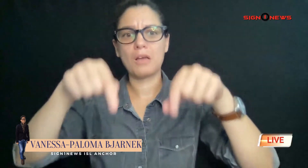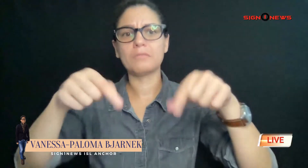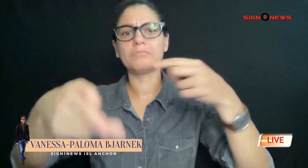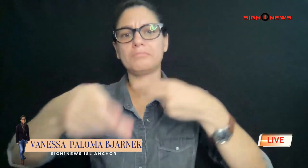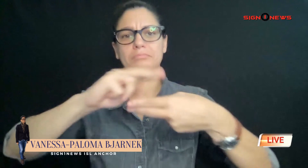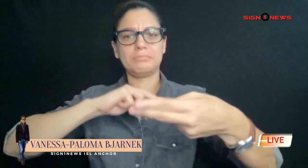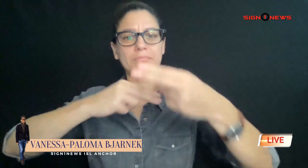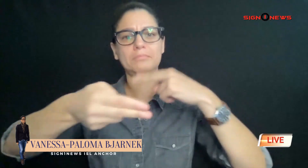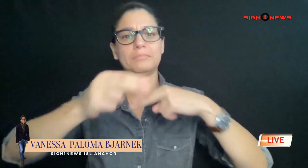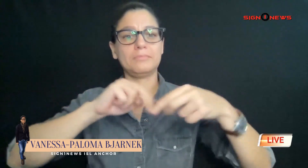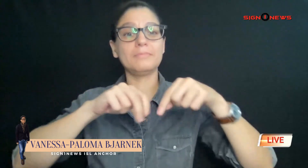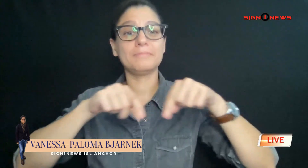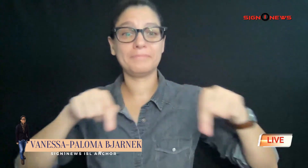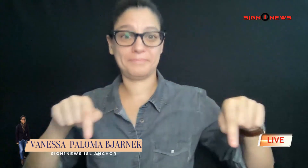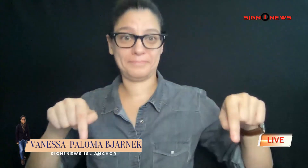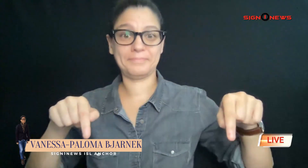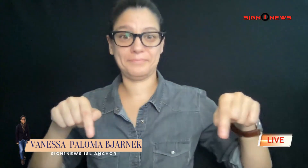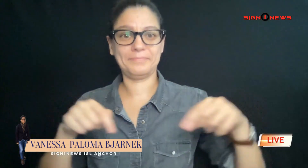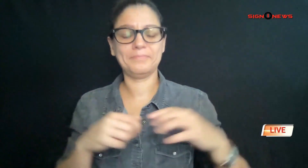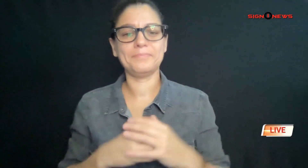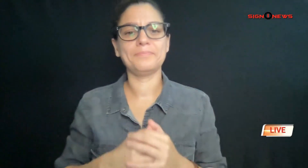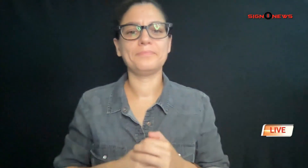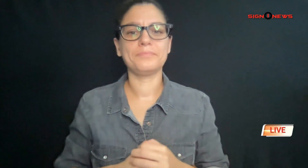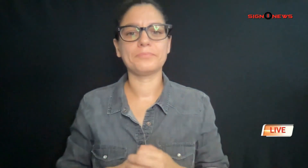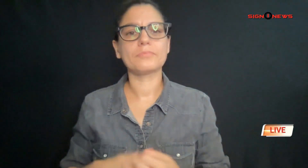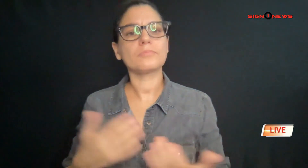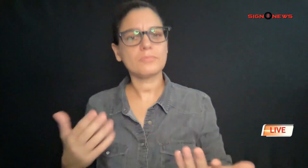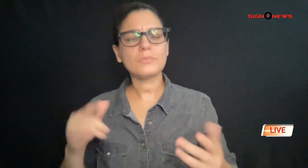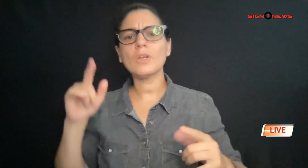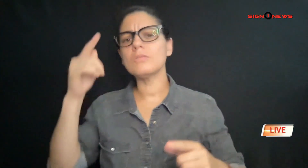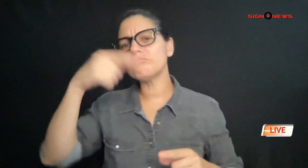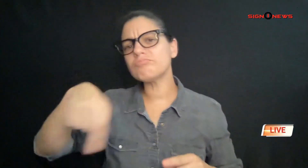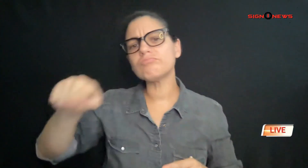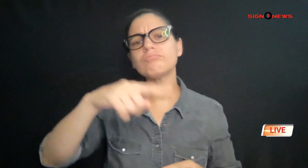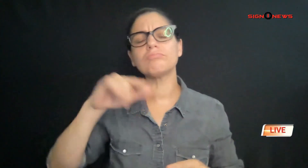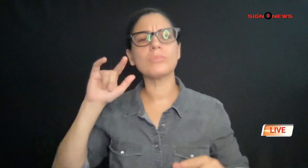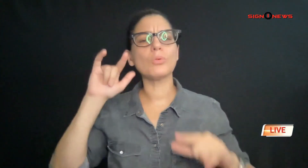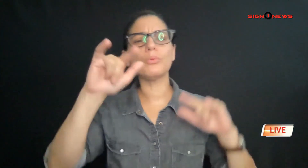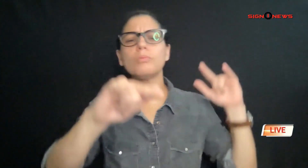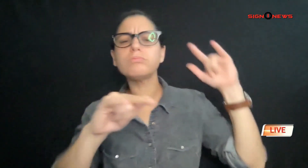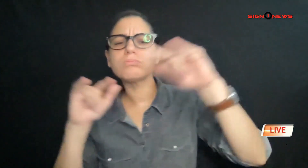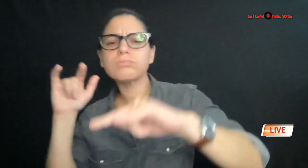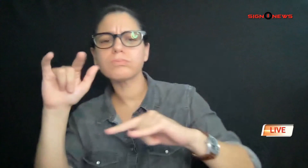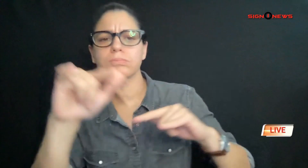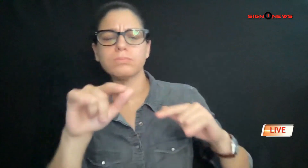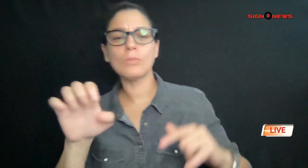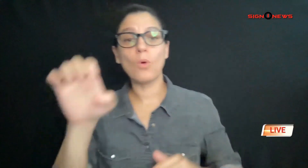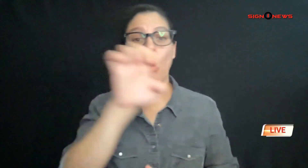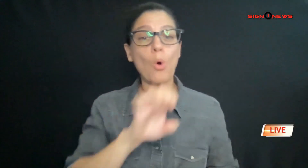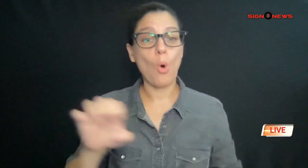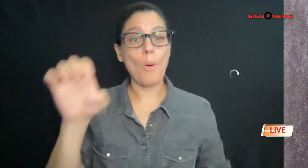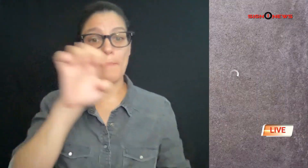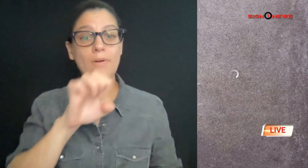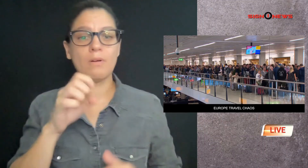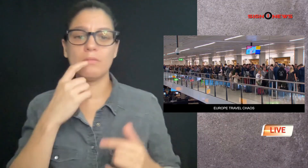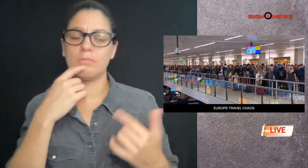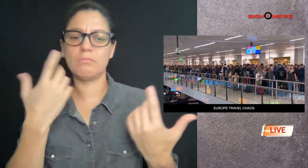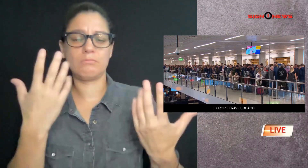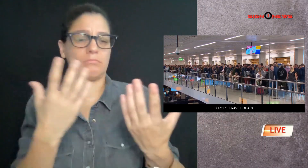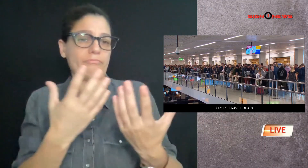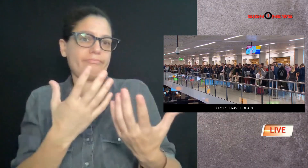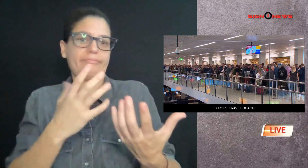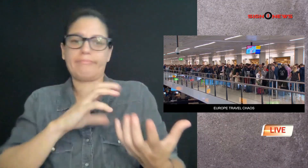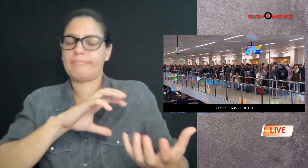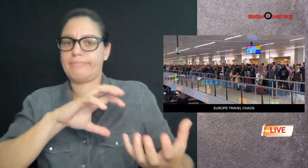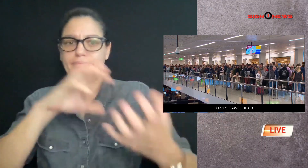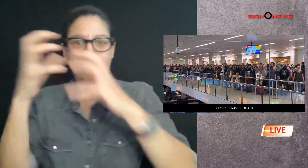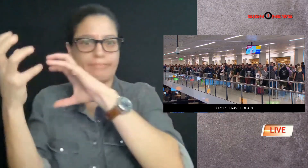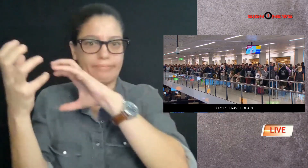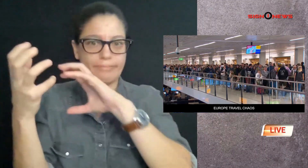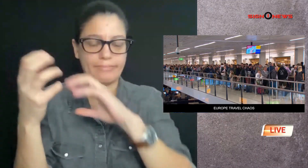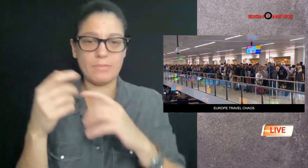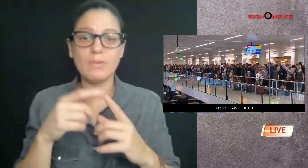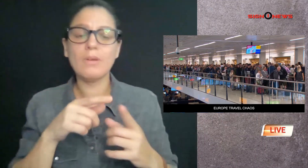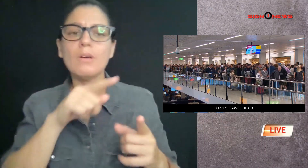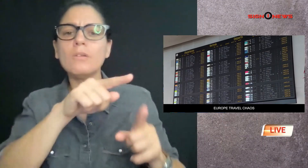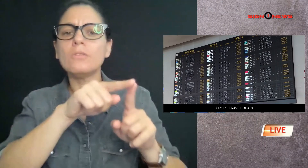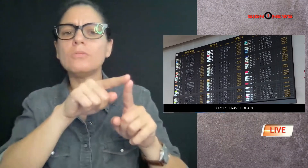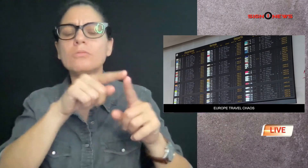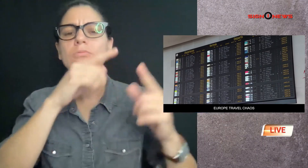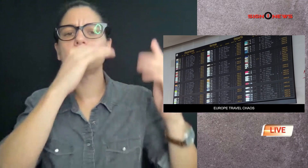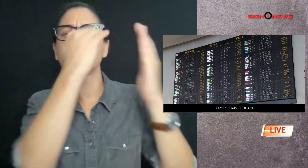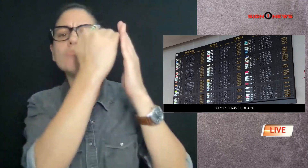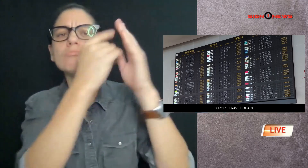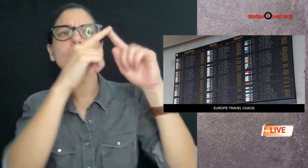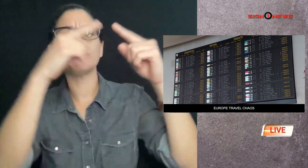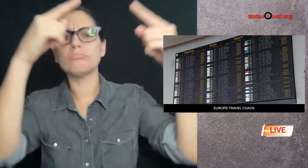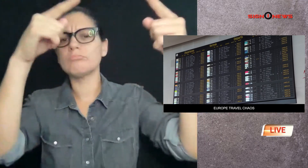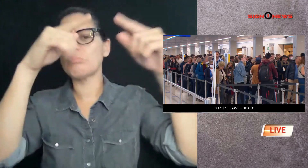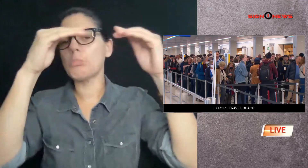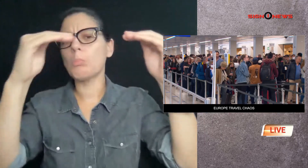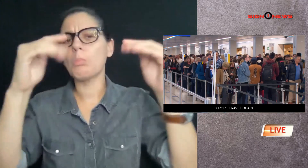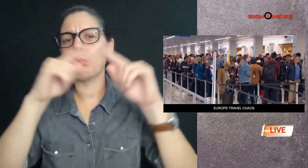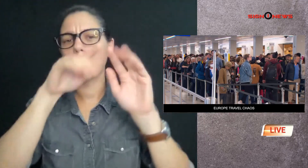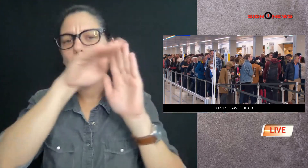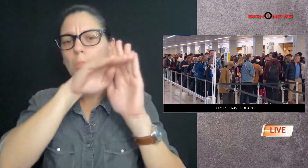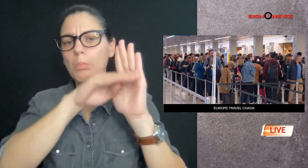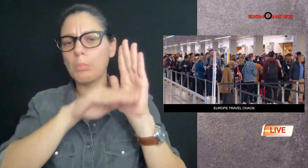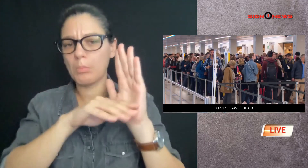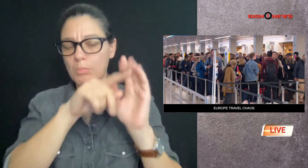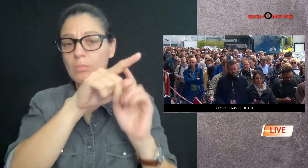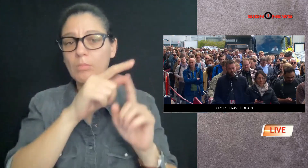update we may add it at the bottom of the screen